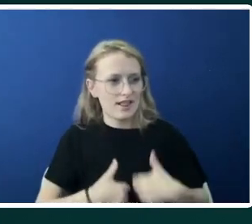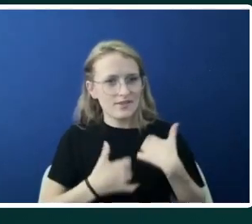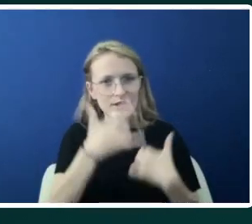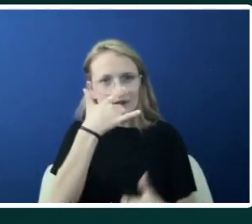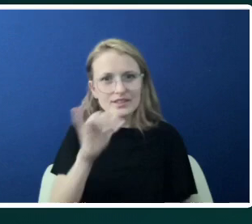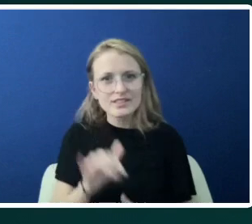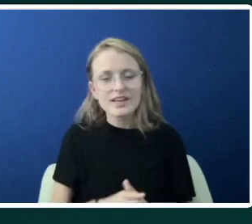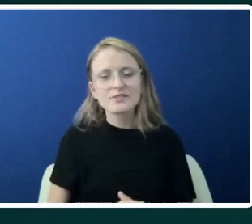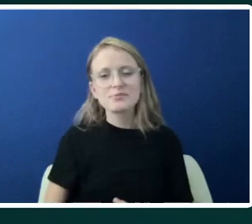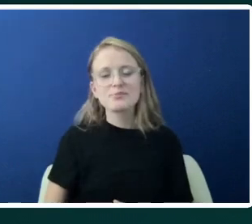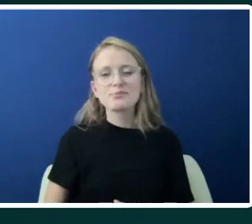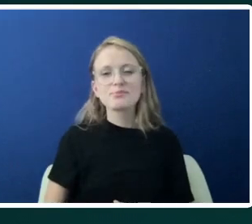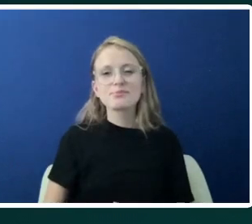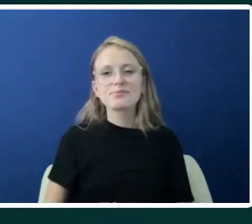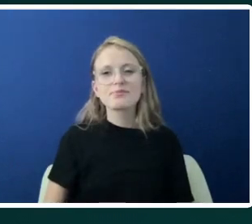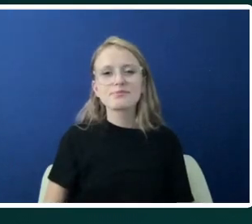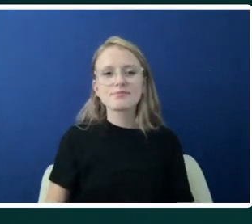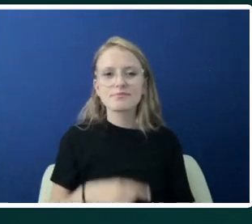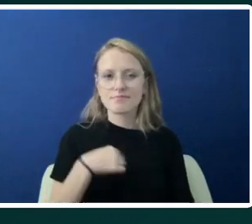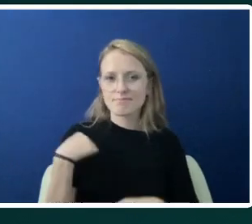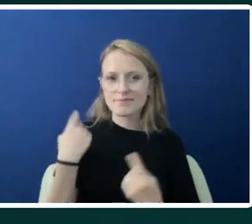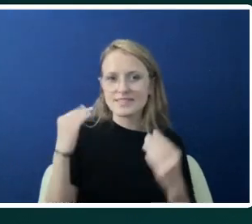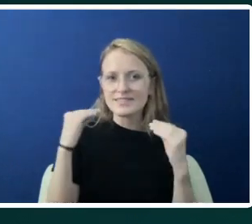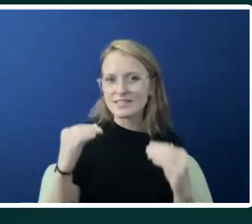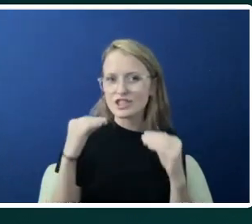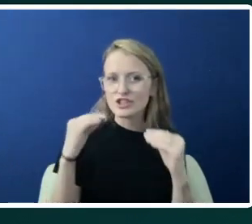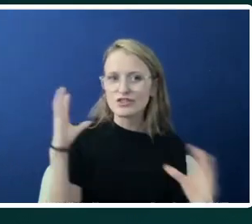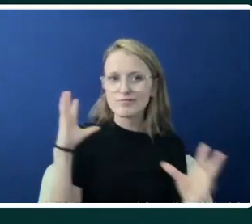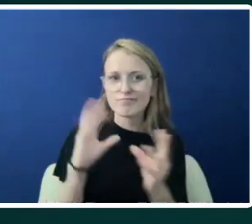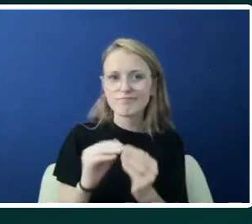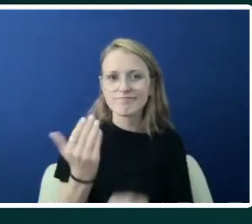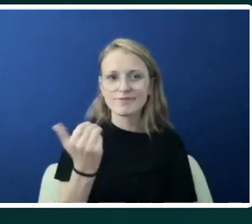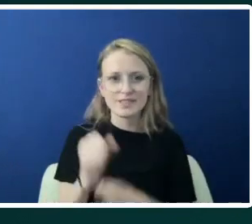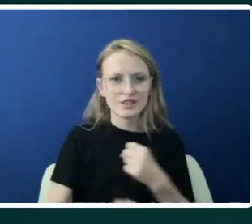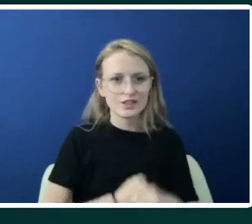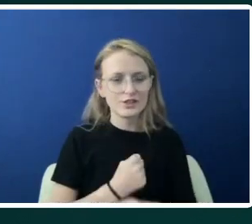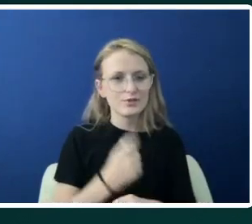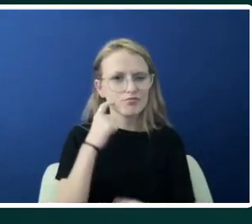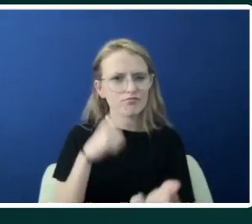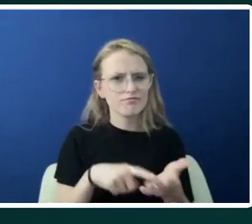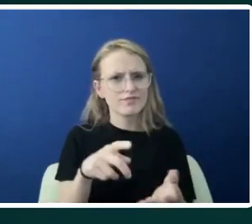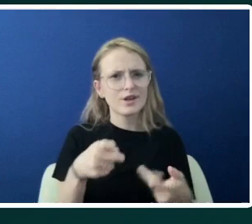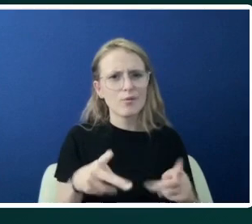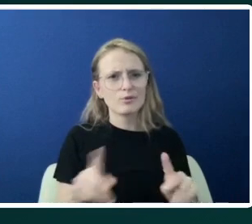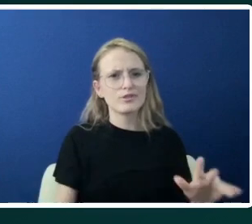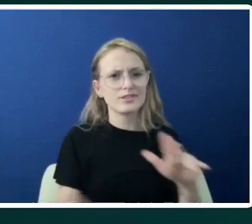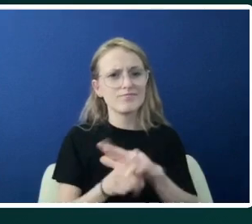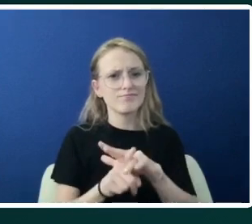So, I have been teaching for 15 years, and I saw this opportunity come up on one of -- a